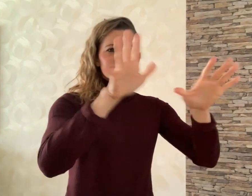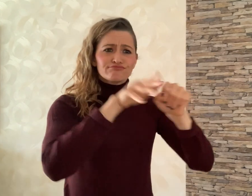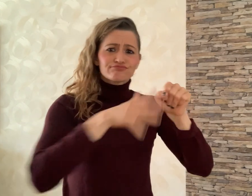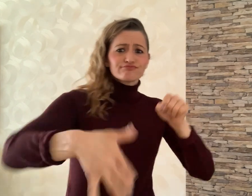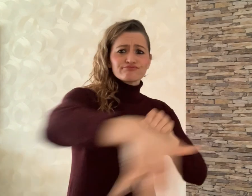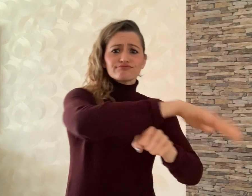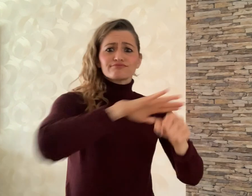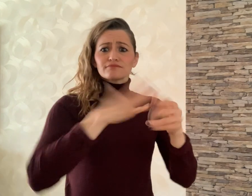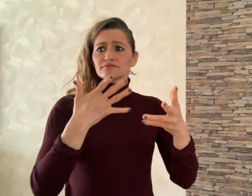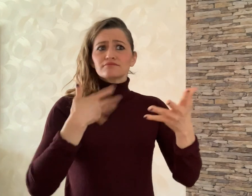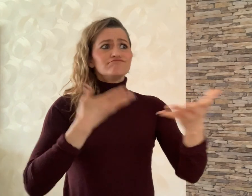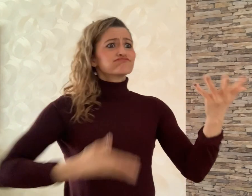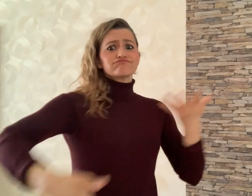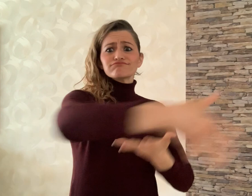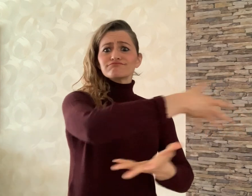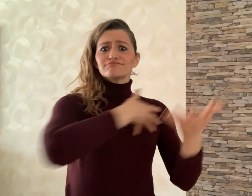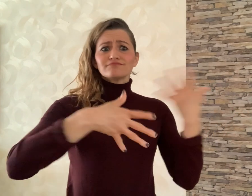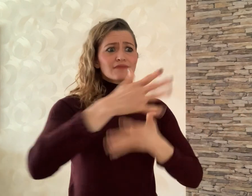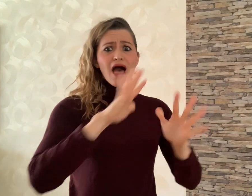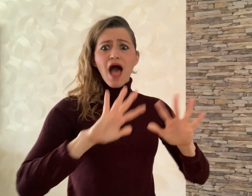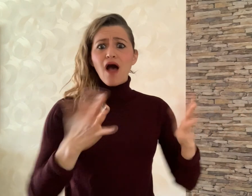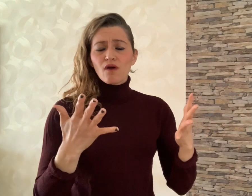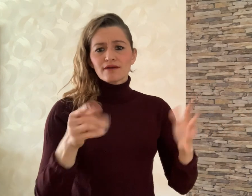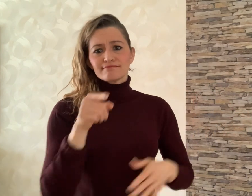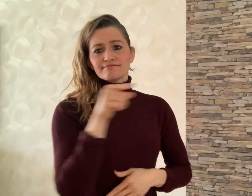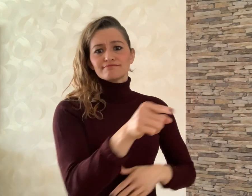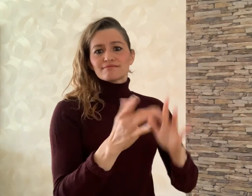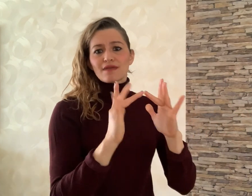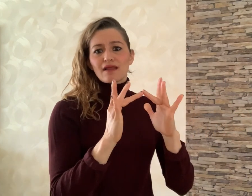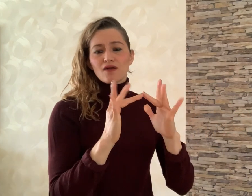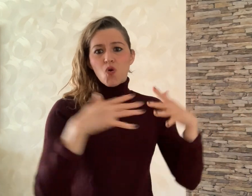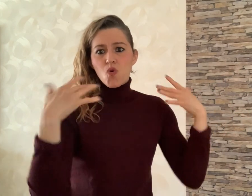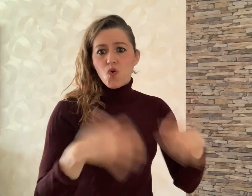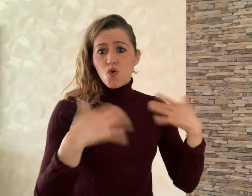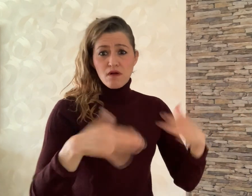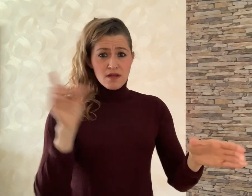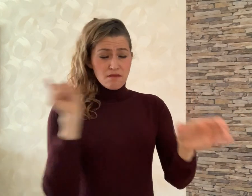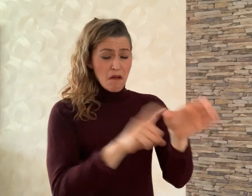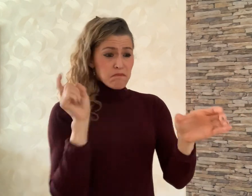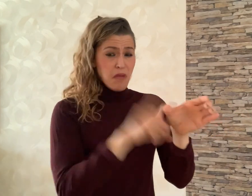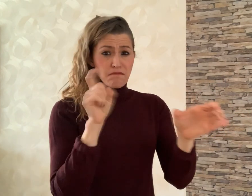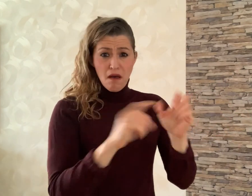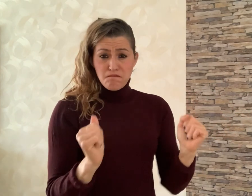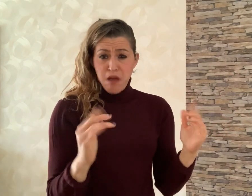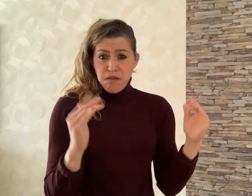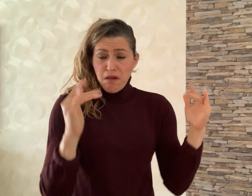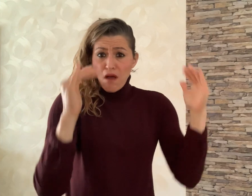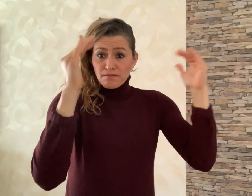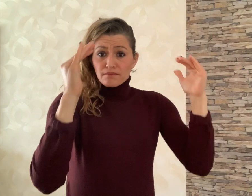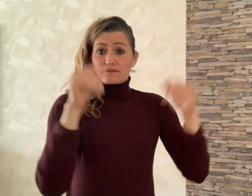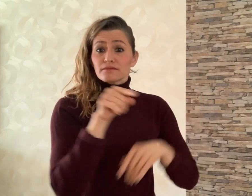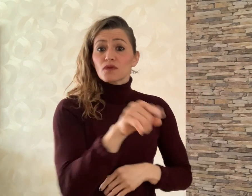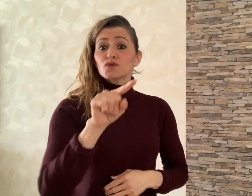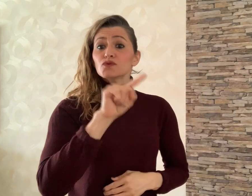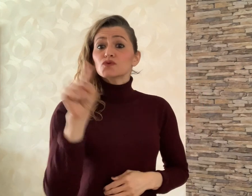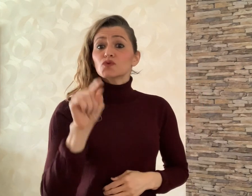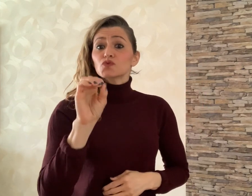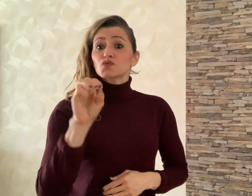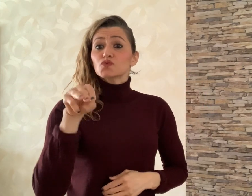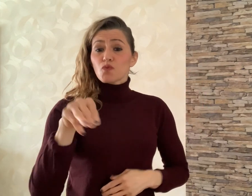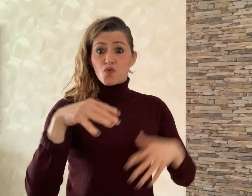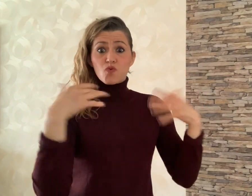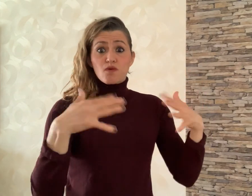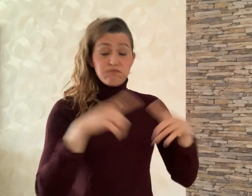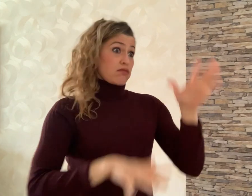of online interaction during the pandemic outbreak,